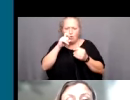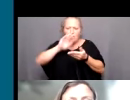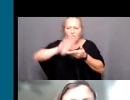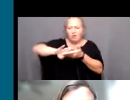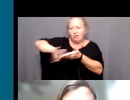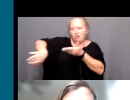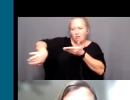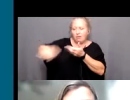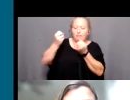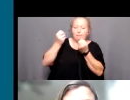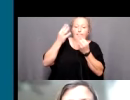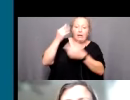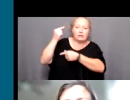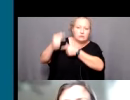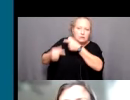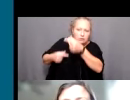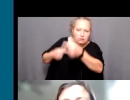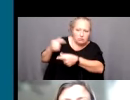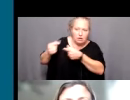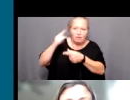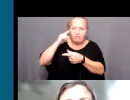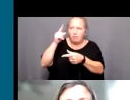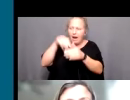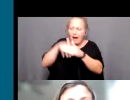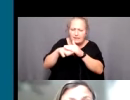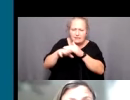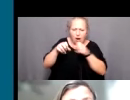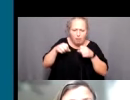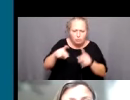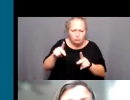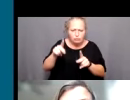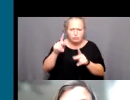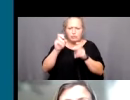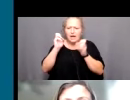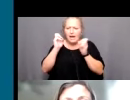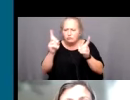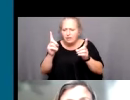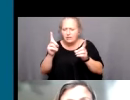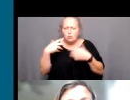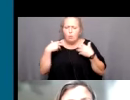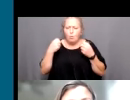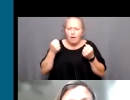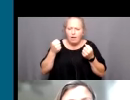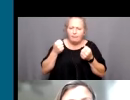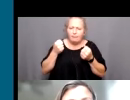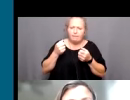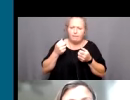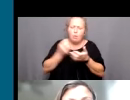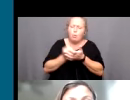generations from accessing opportunity, education, wealth, prosperity and